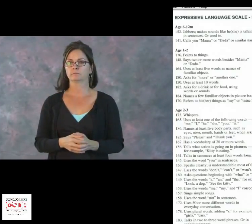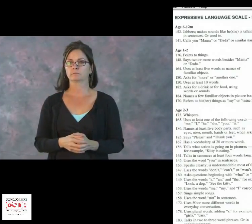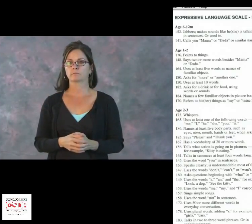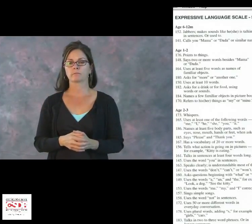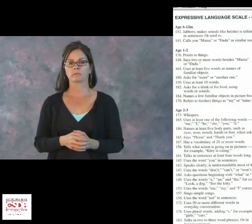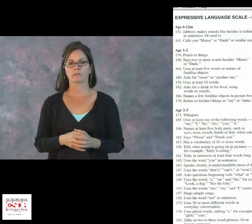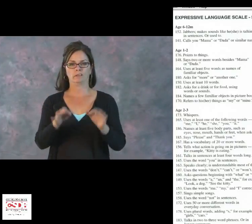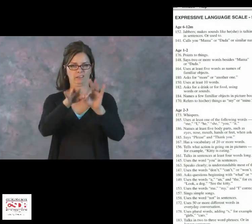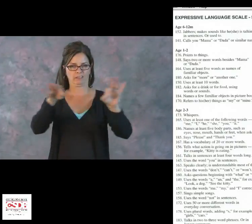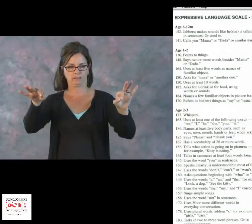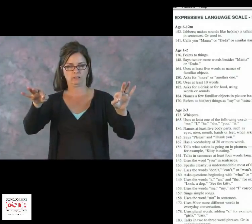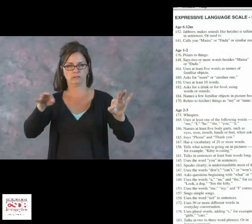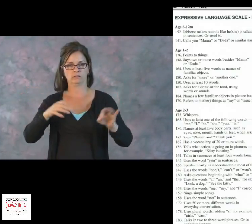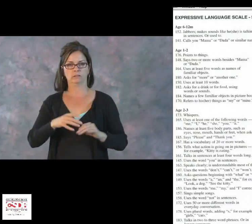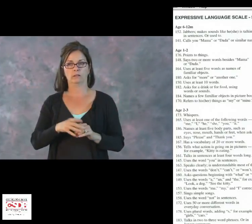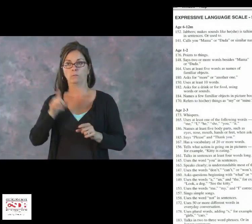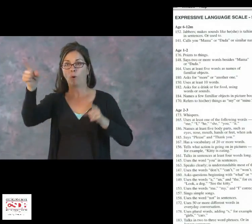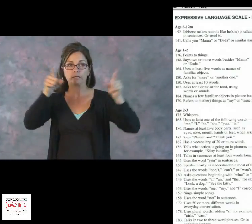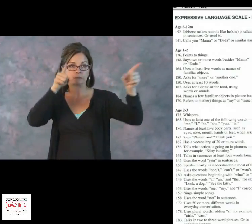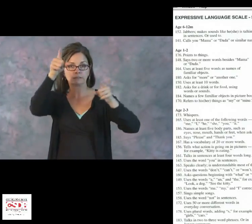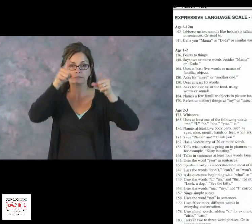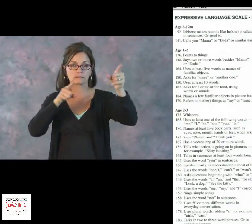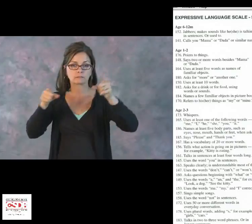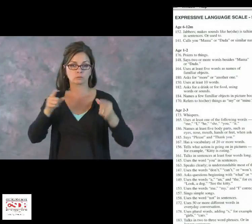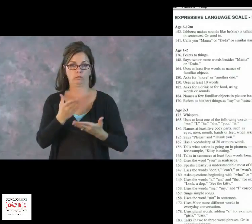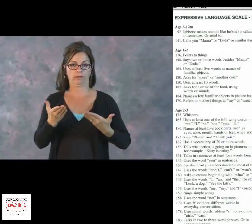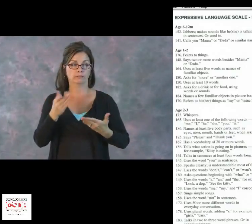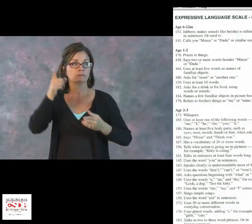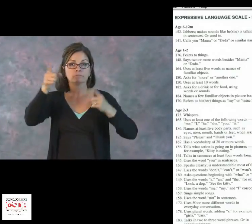It says, "Points to things."